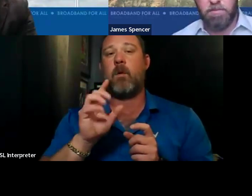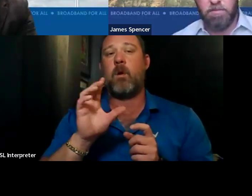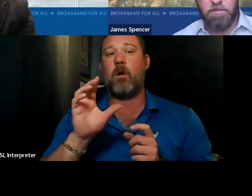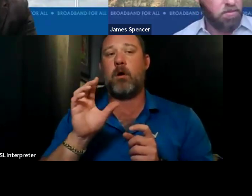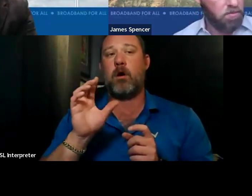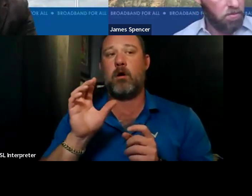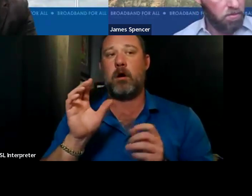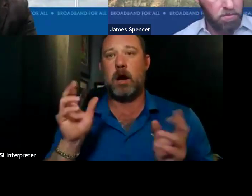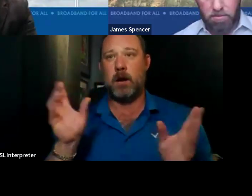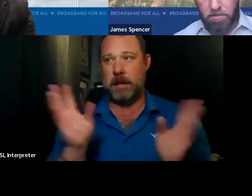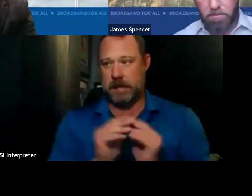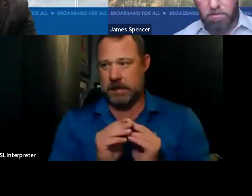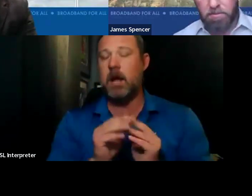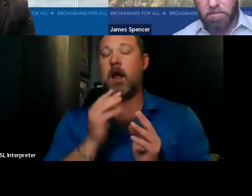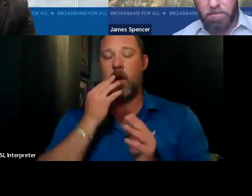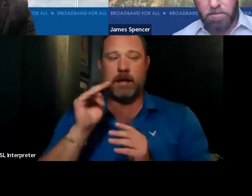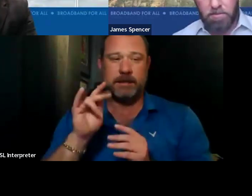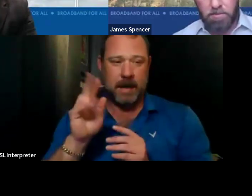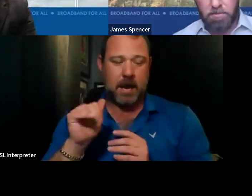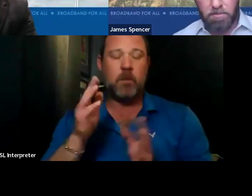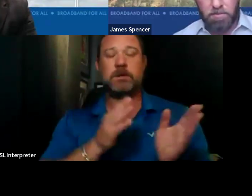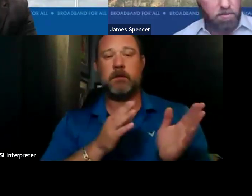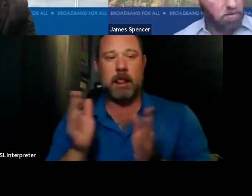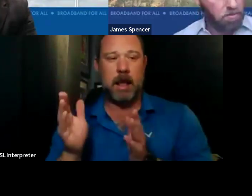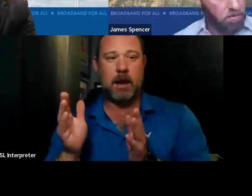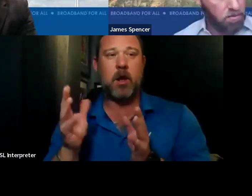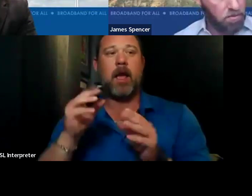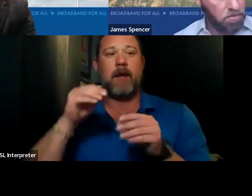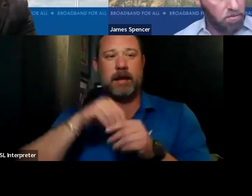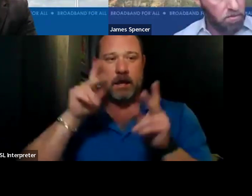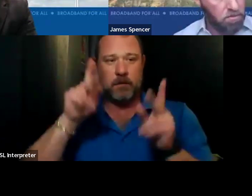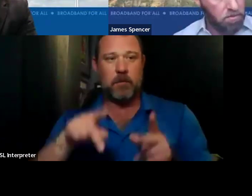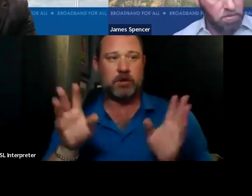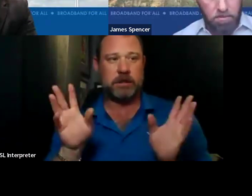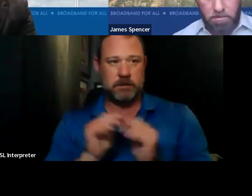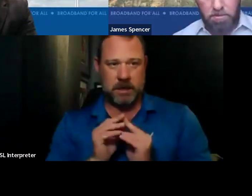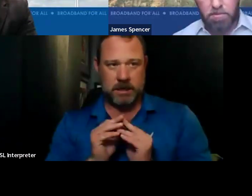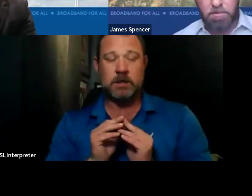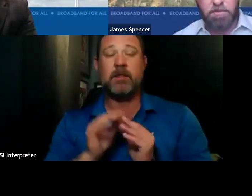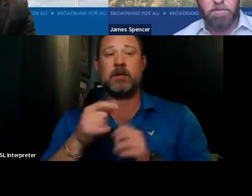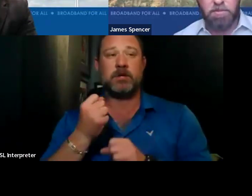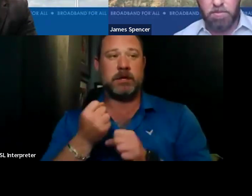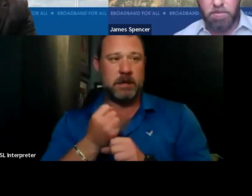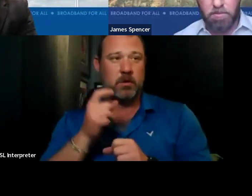NTIA initially was planning on having in person convenings. This year there was supposed to be one